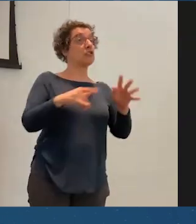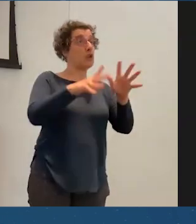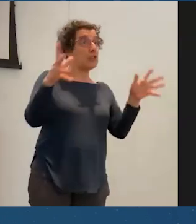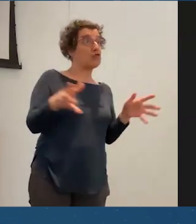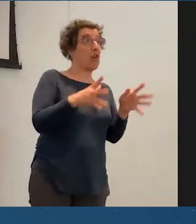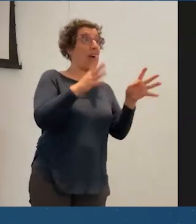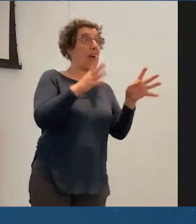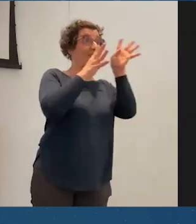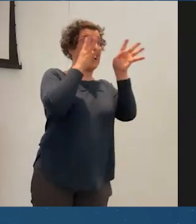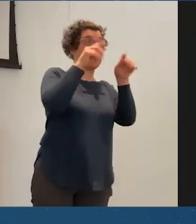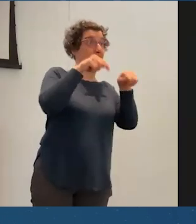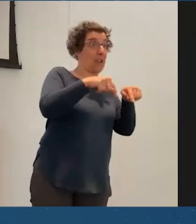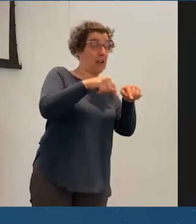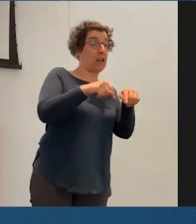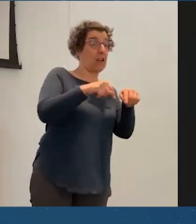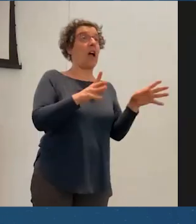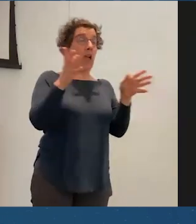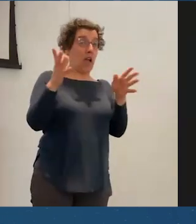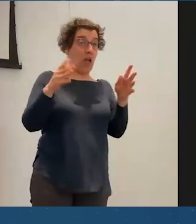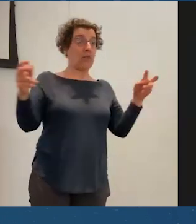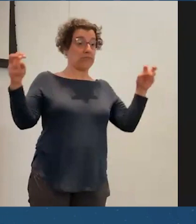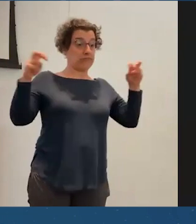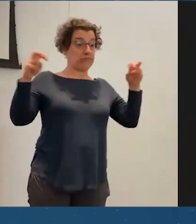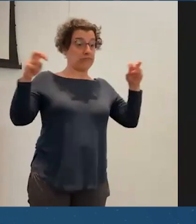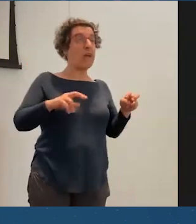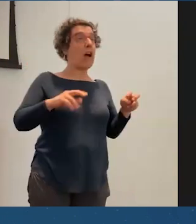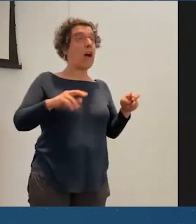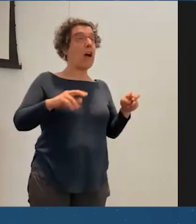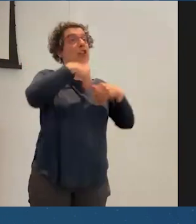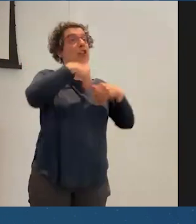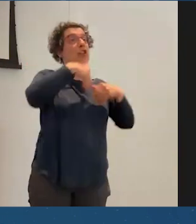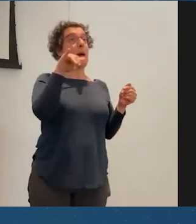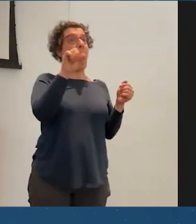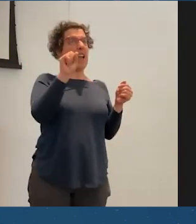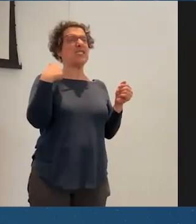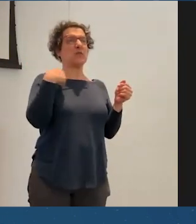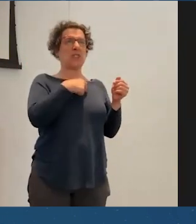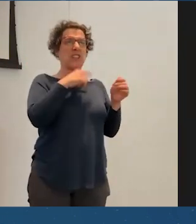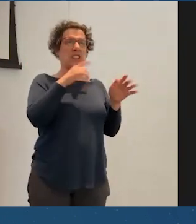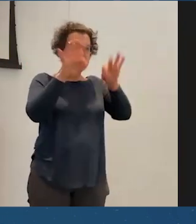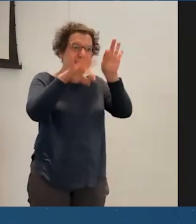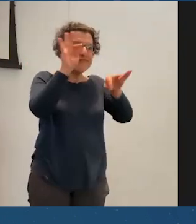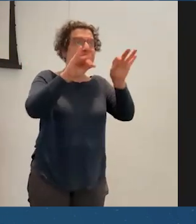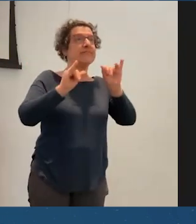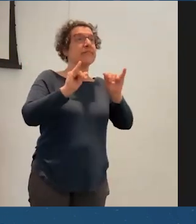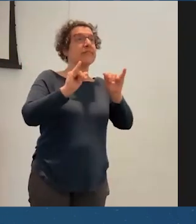It definitely uncovers unknown biases that we may have. It helps build relationships and partners